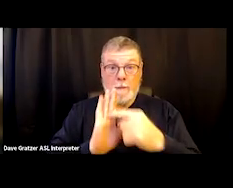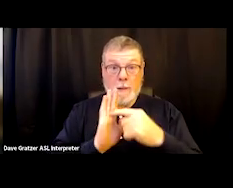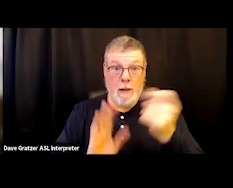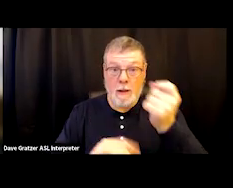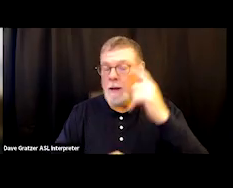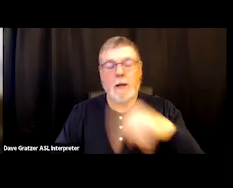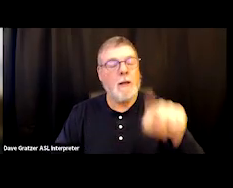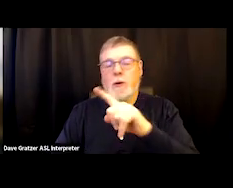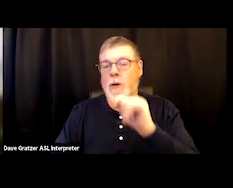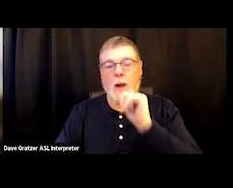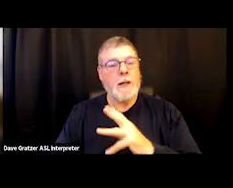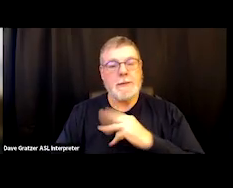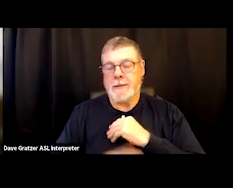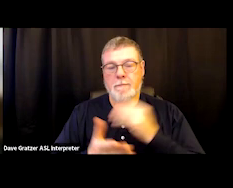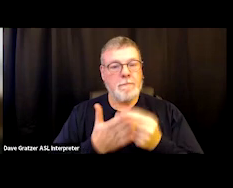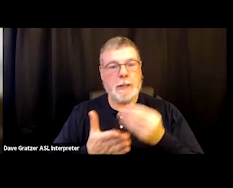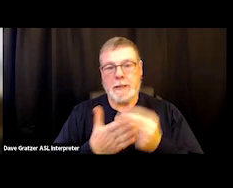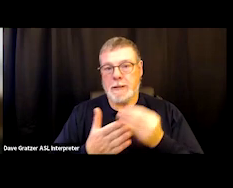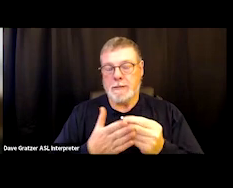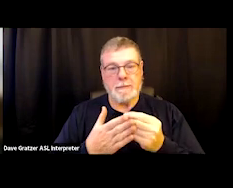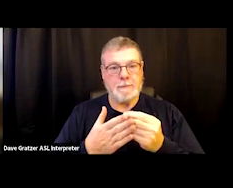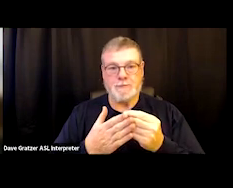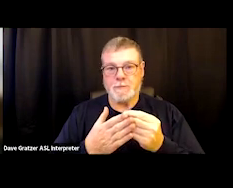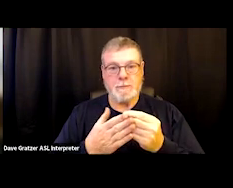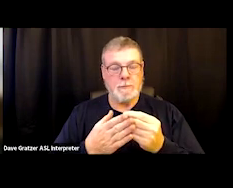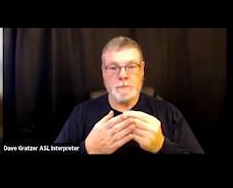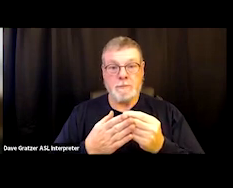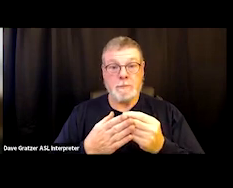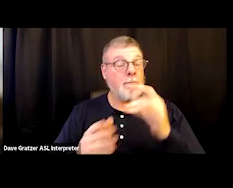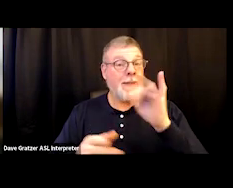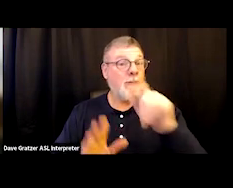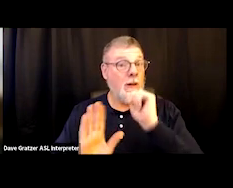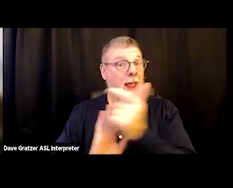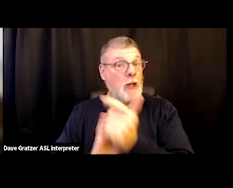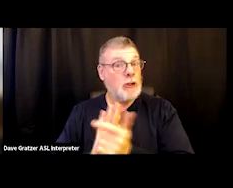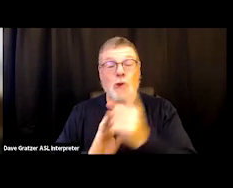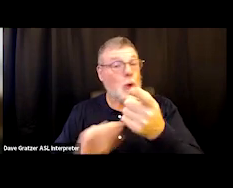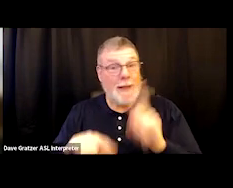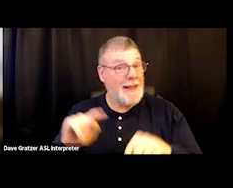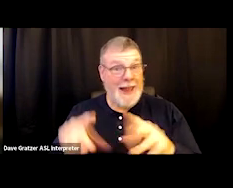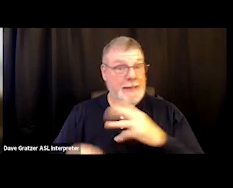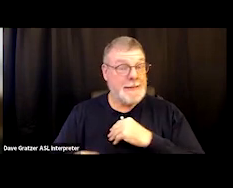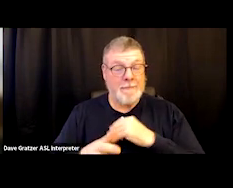you're not going to accept a fee-for-services. In fact, if you're not an attorney, you can't accept a fee-for-services